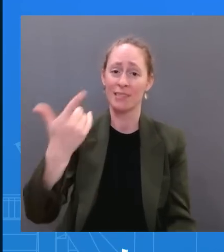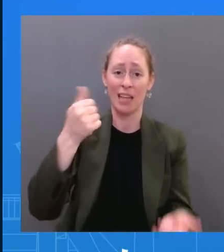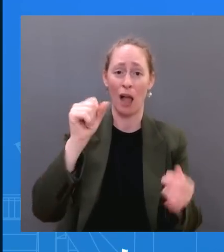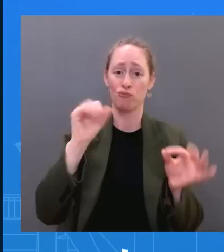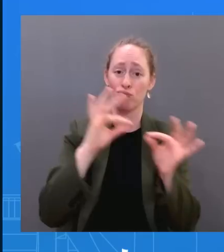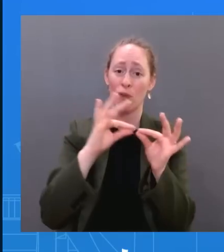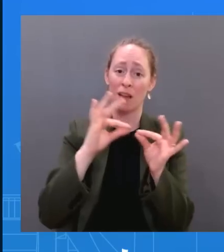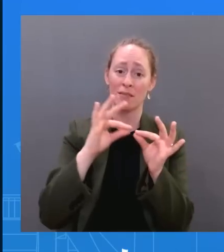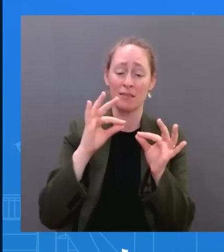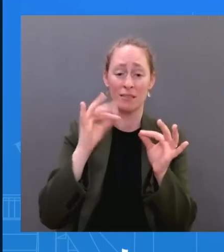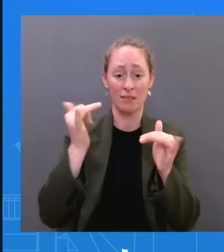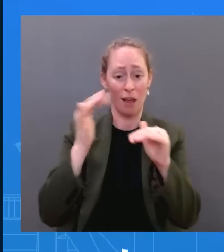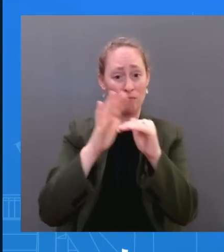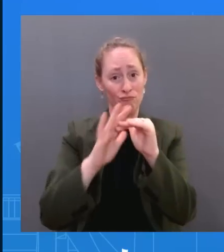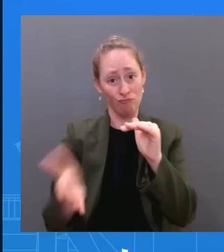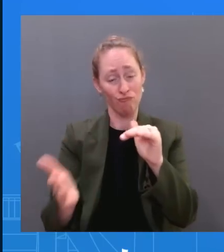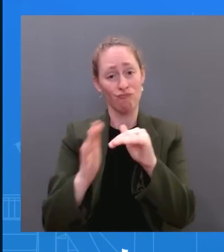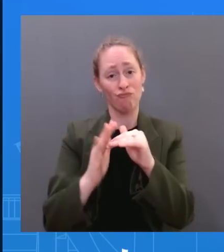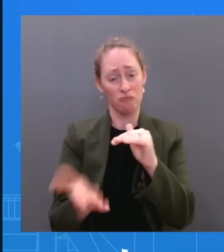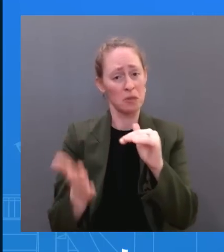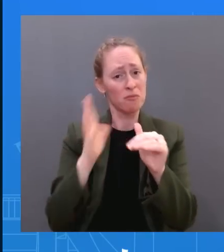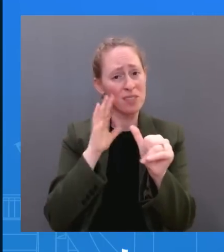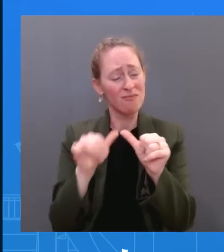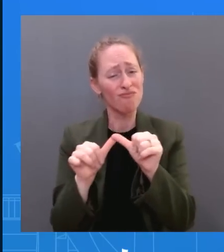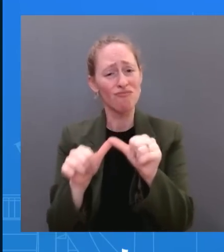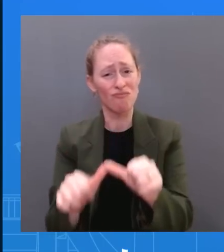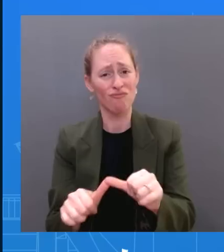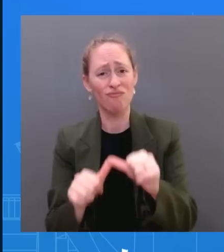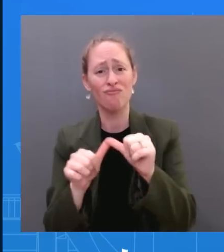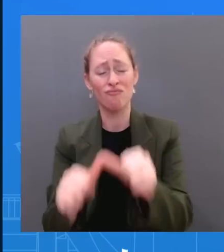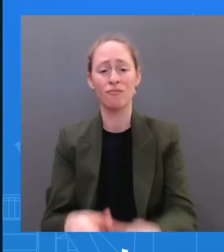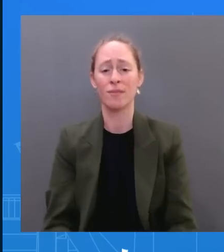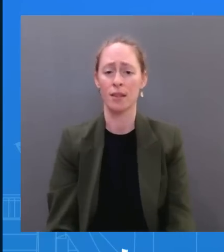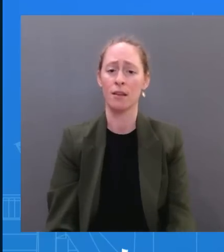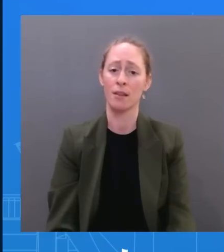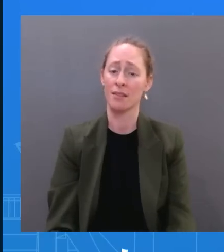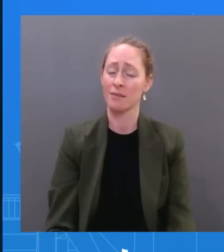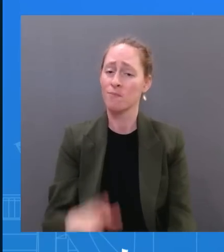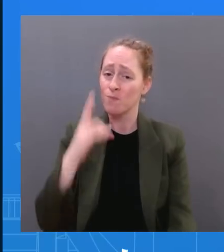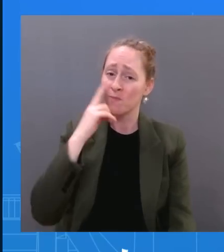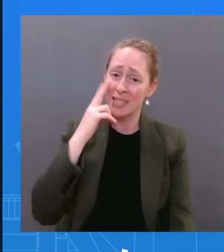that's going to be a trend that we will continue to see. The President has been working on this for months.